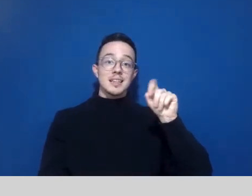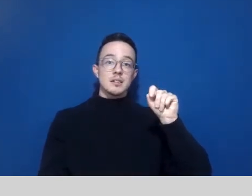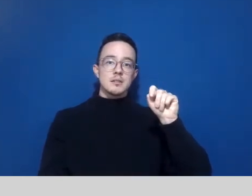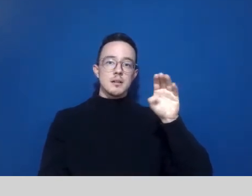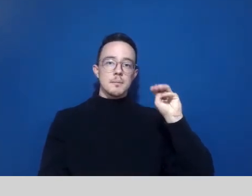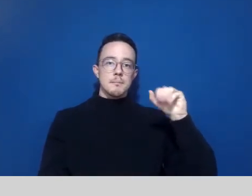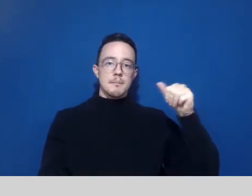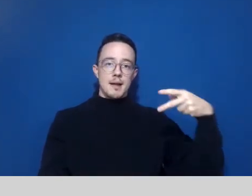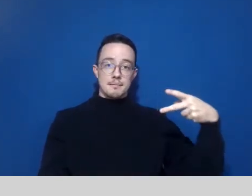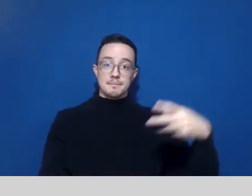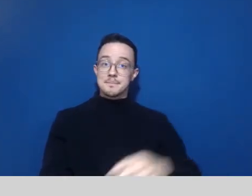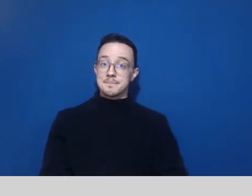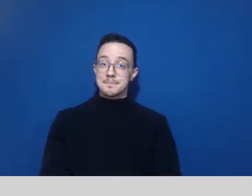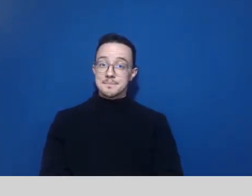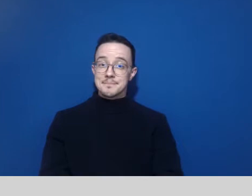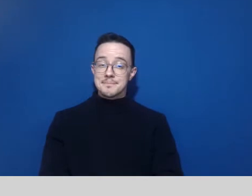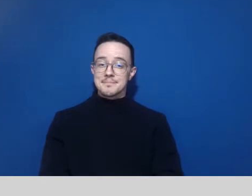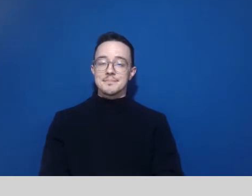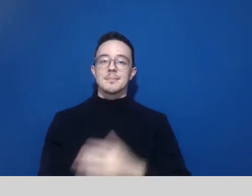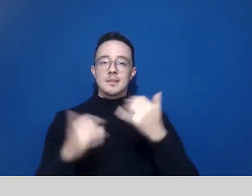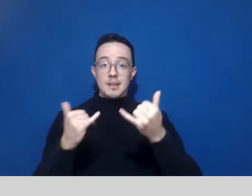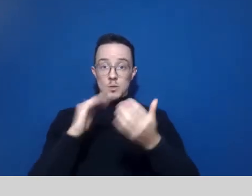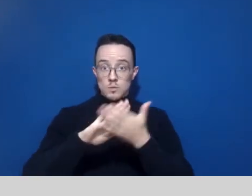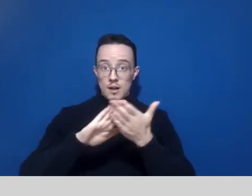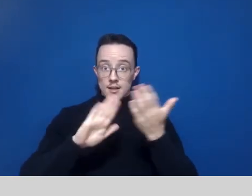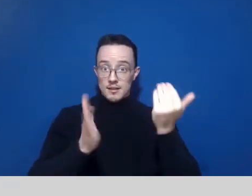There it is. So now if I run Datasette against squirrels again